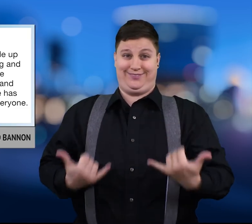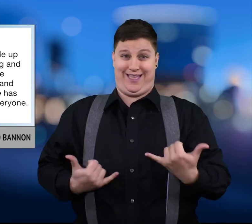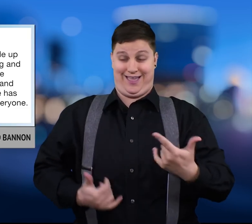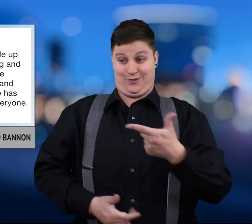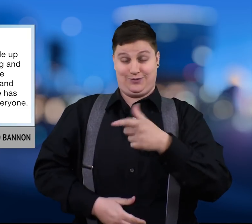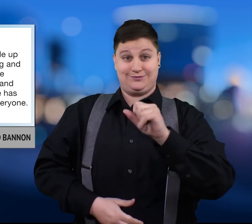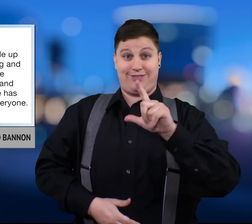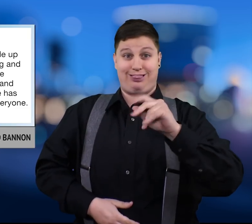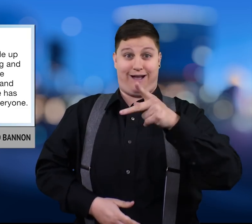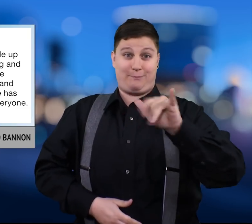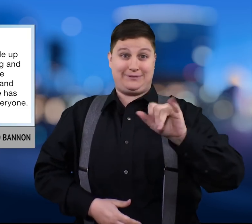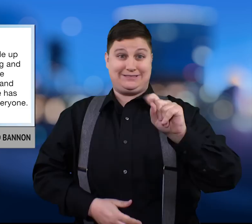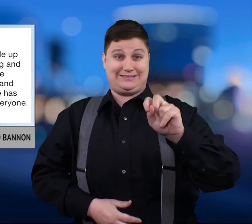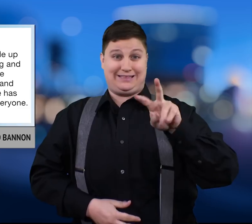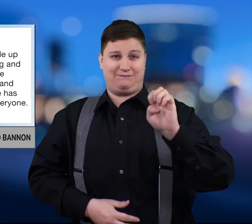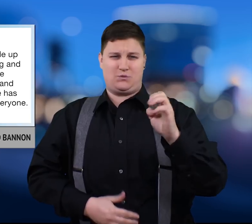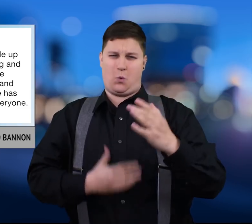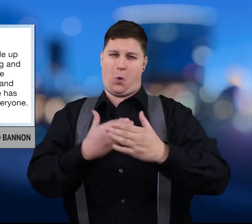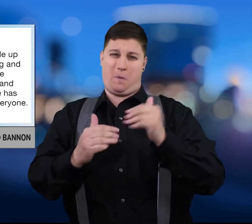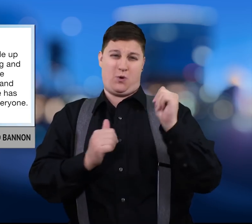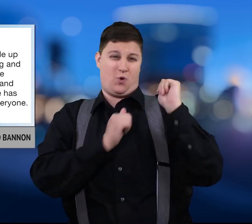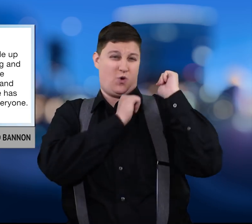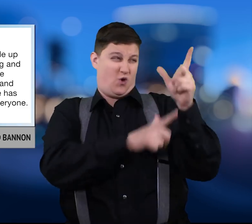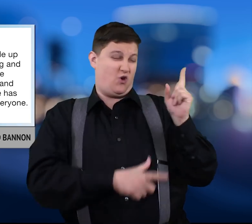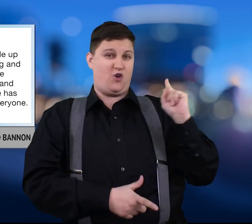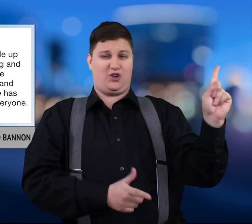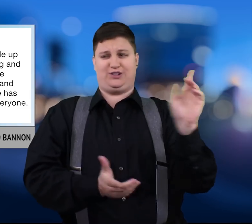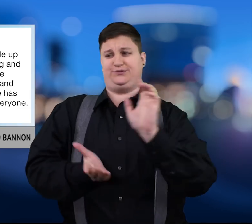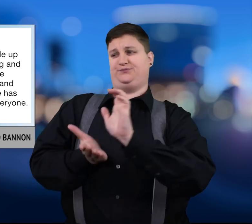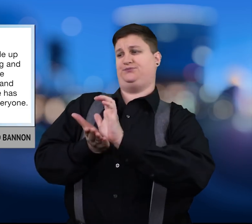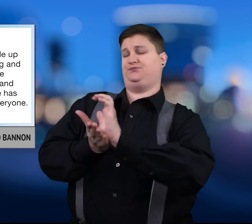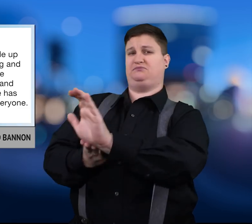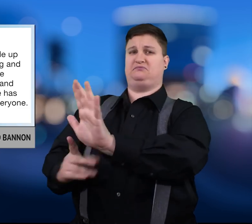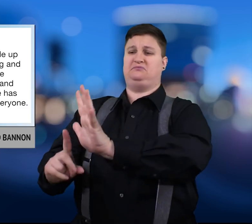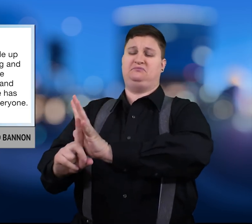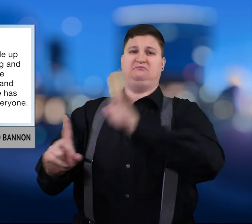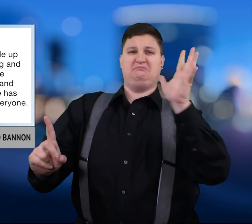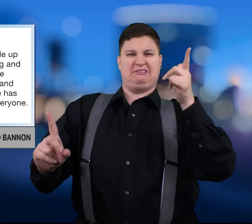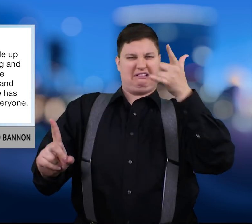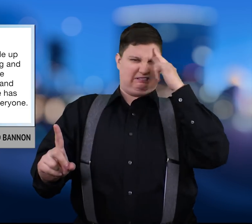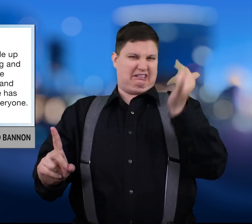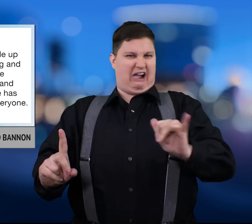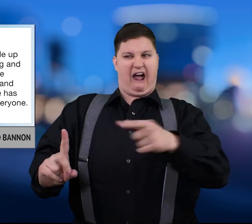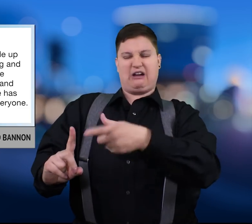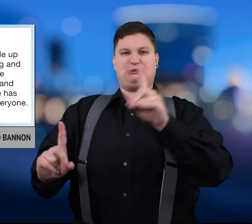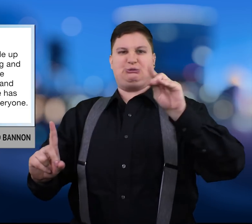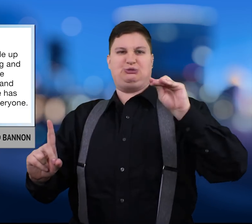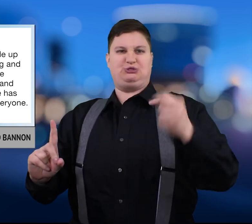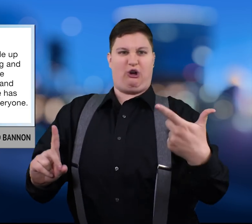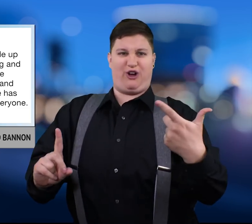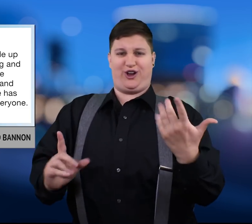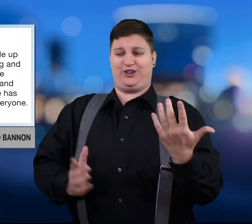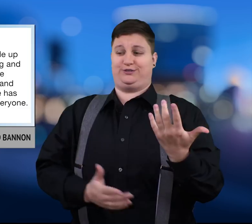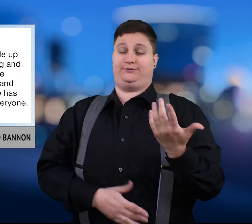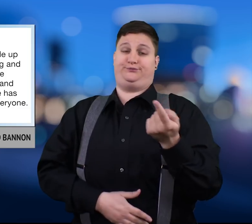But sloppy Steve has been dumped like a dog by almost everyone.